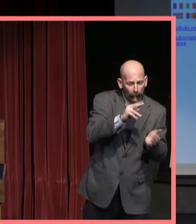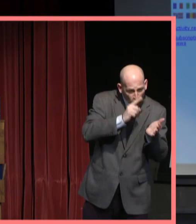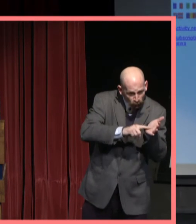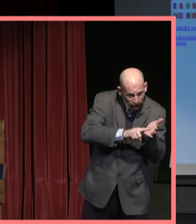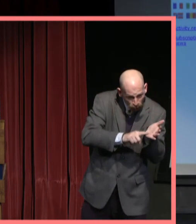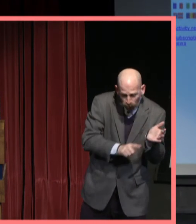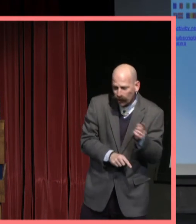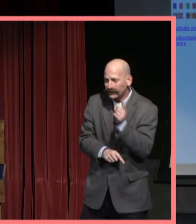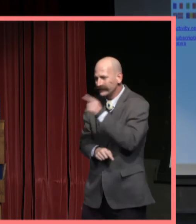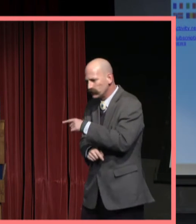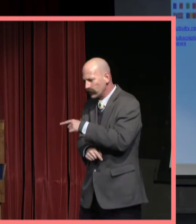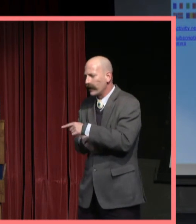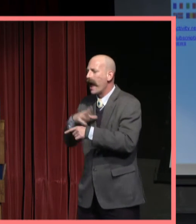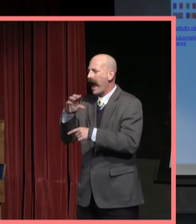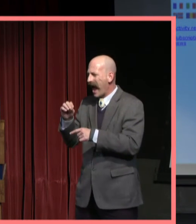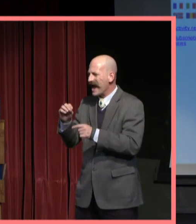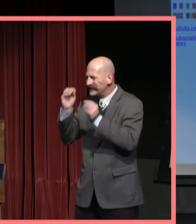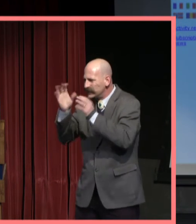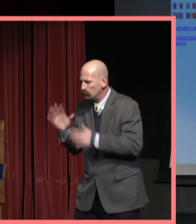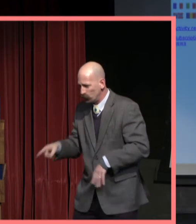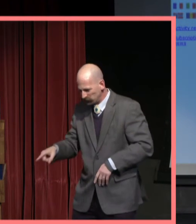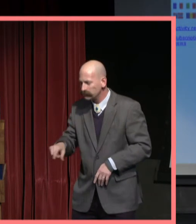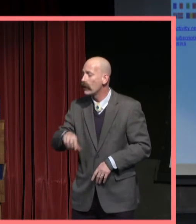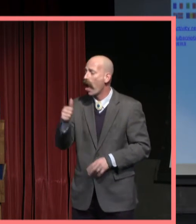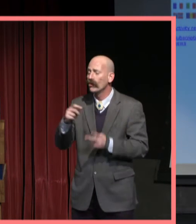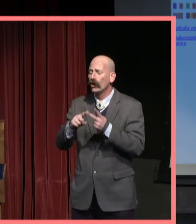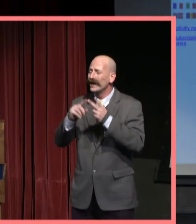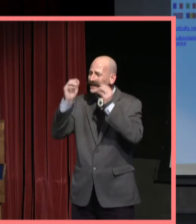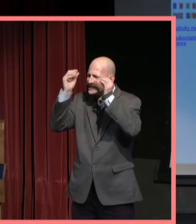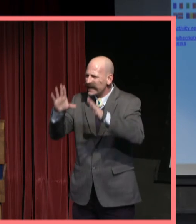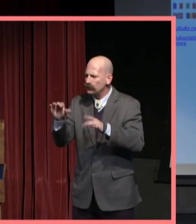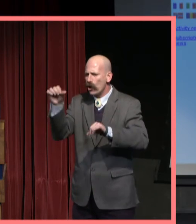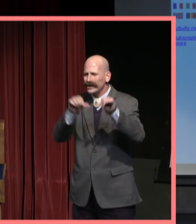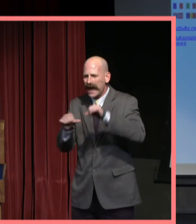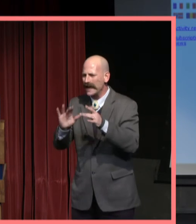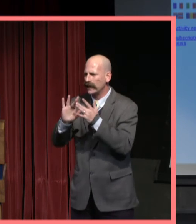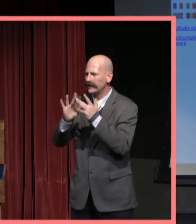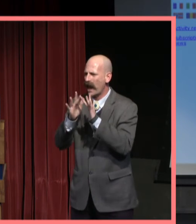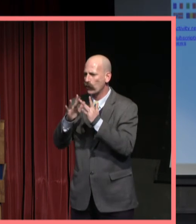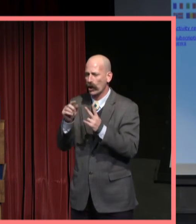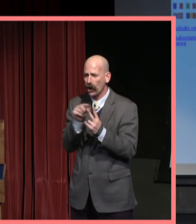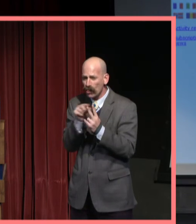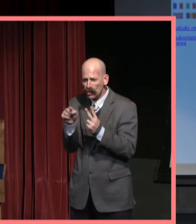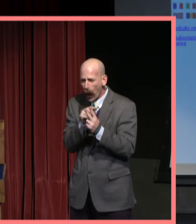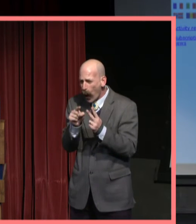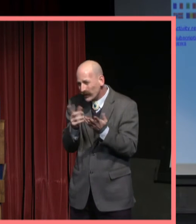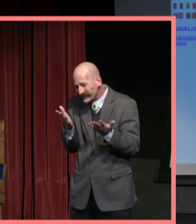There's another organization called the Teacher Scientist Network. Unfortunately, these are small organizations.